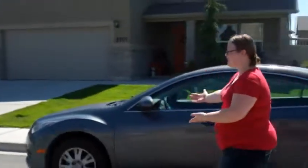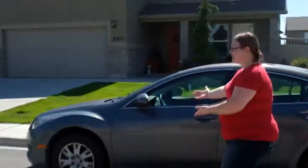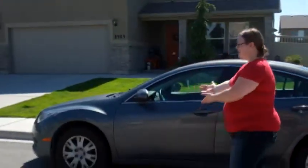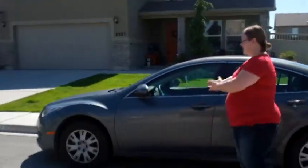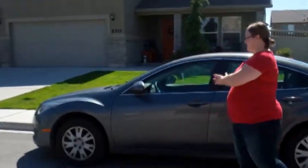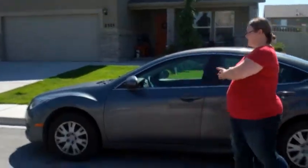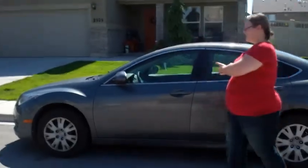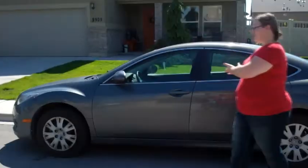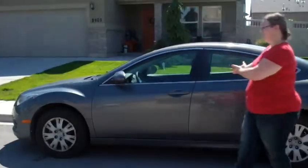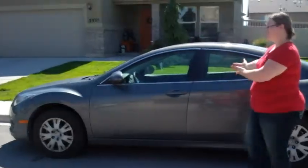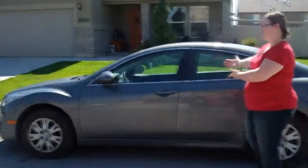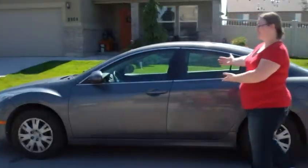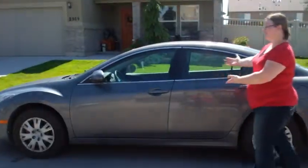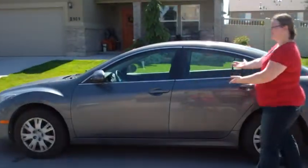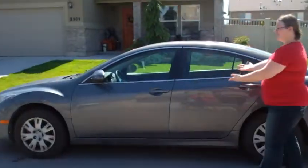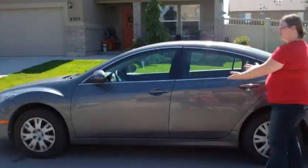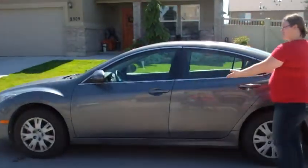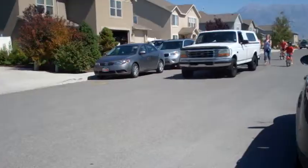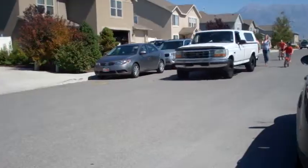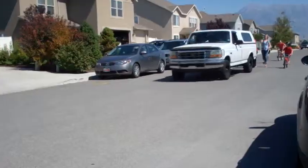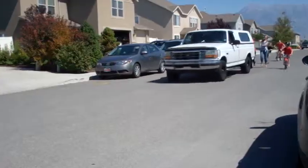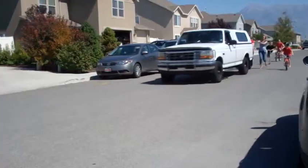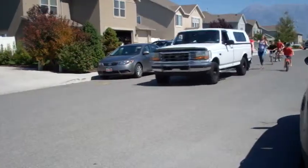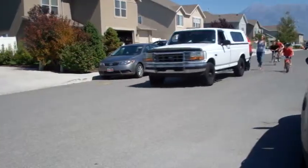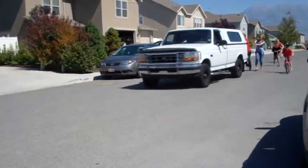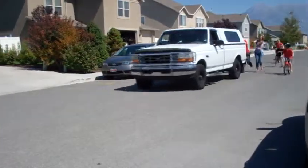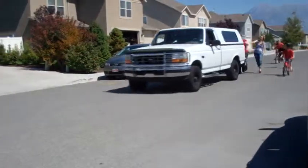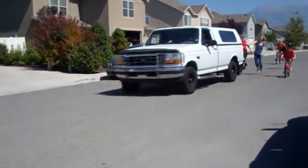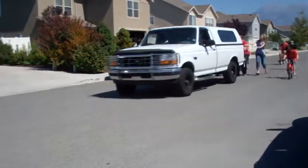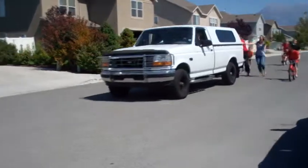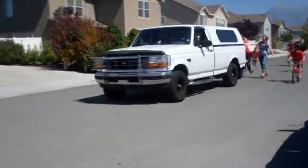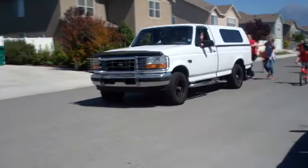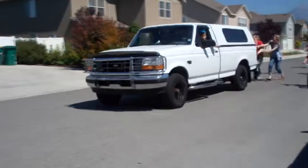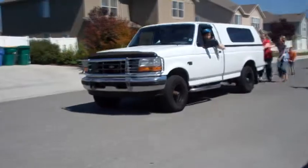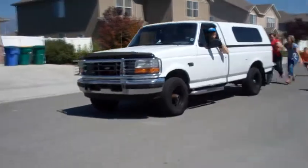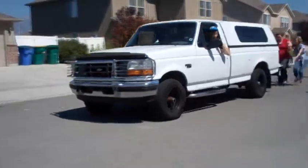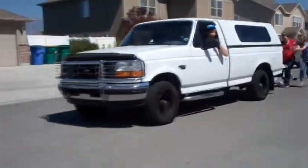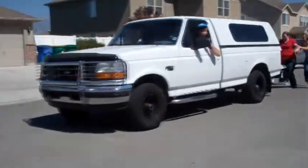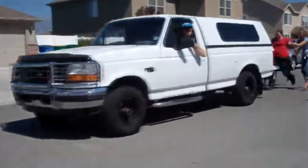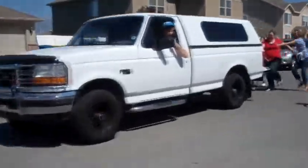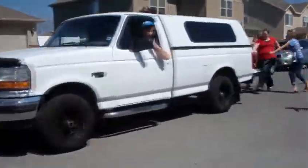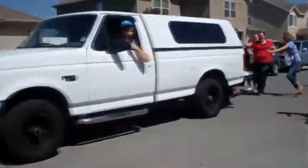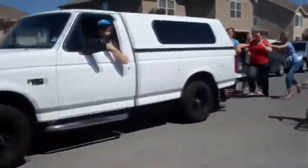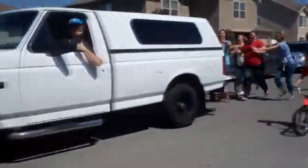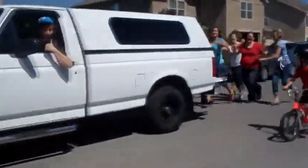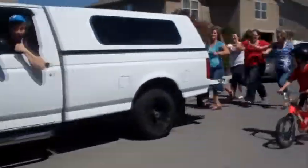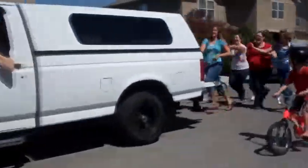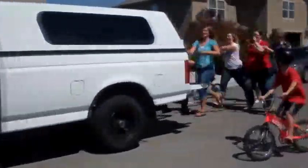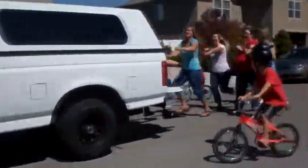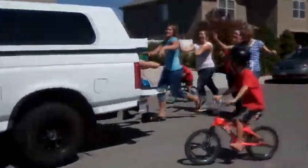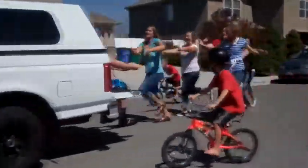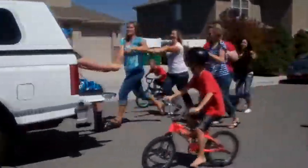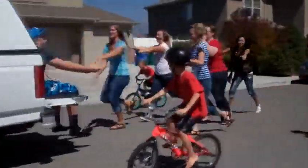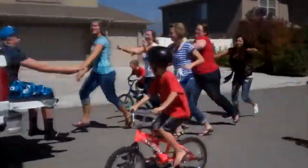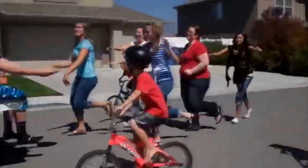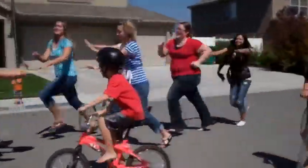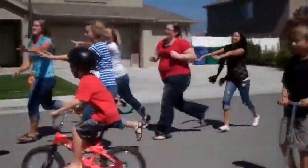It hard to look at Your snack, baby But you got cookie, So share it maybe